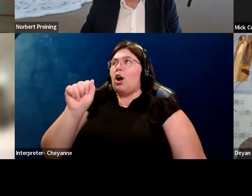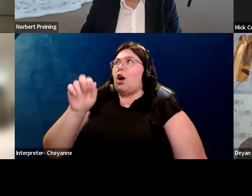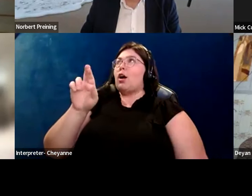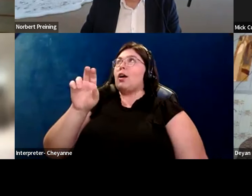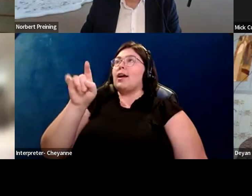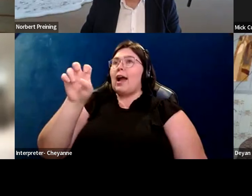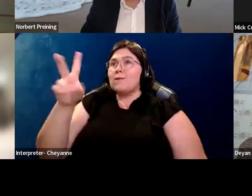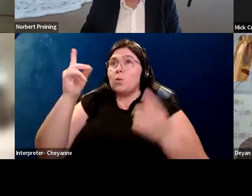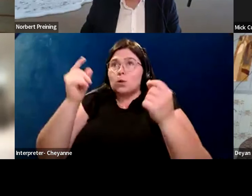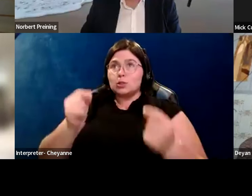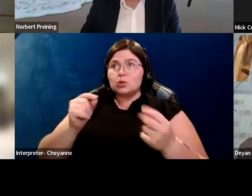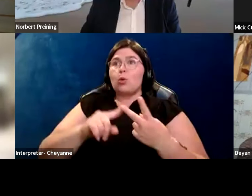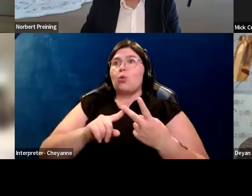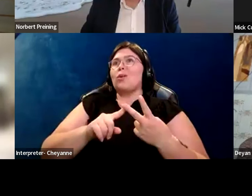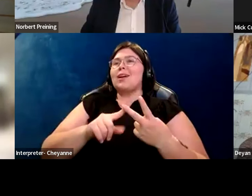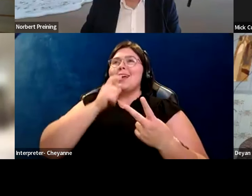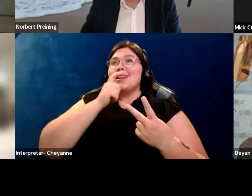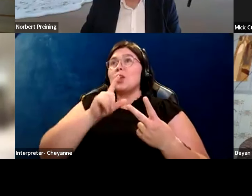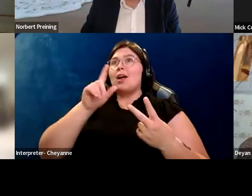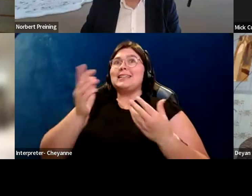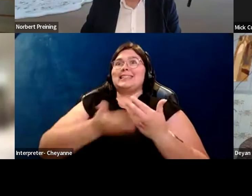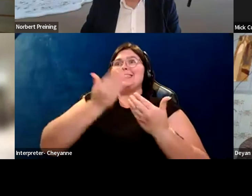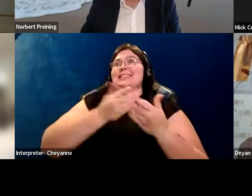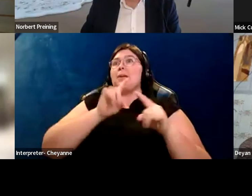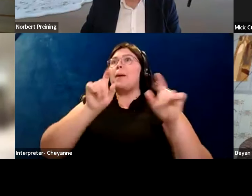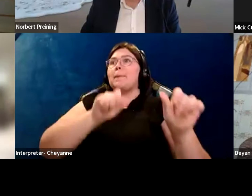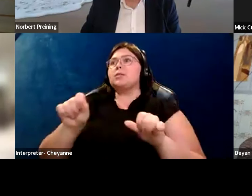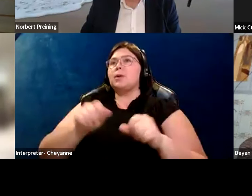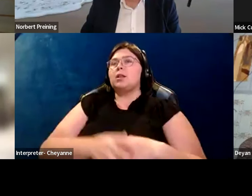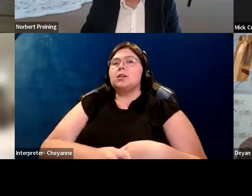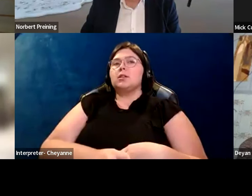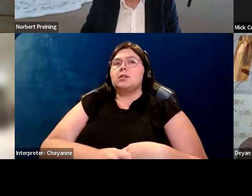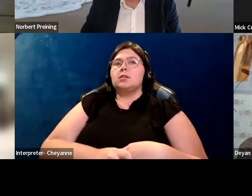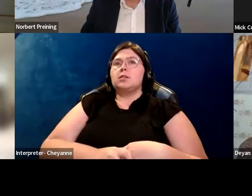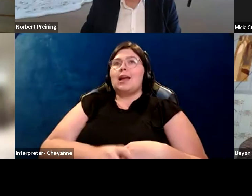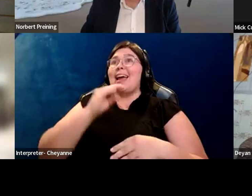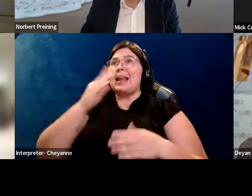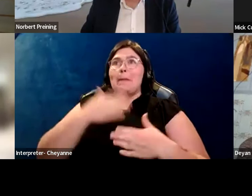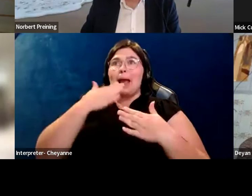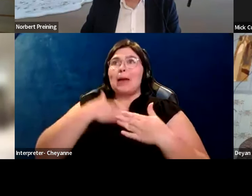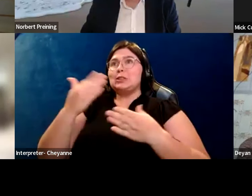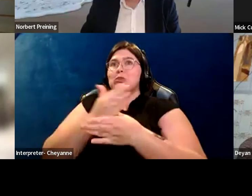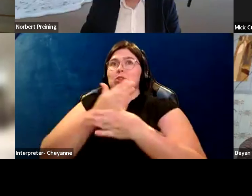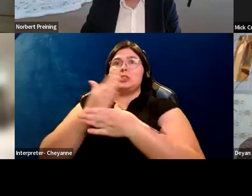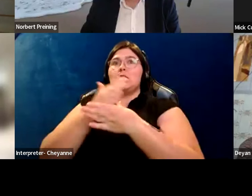It's not necessarily easy, but it's possible. And happy to share with additional publishers